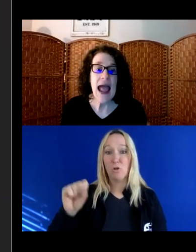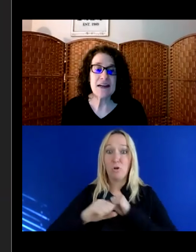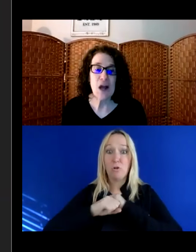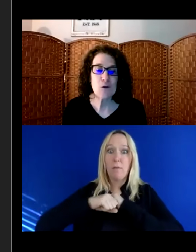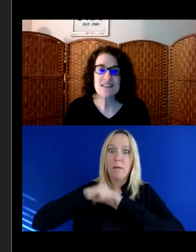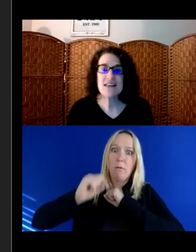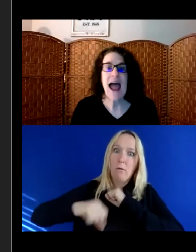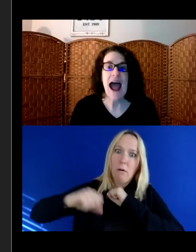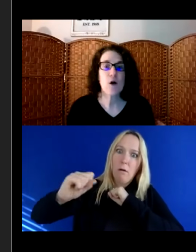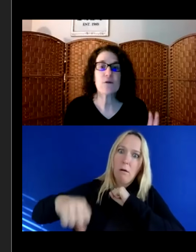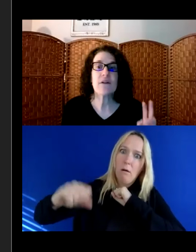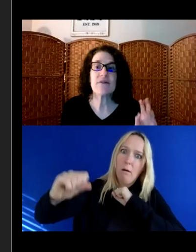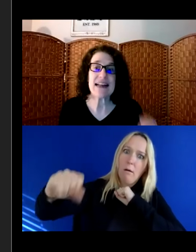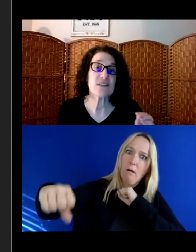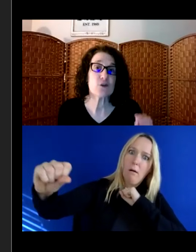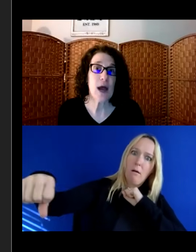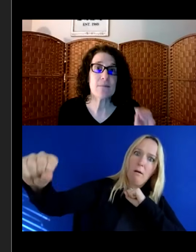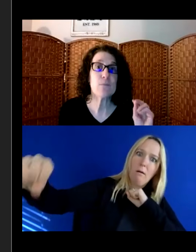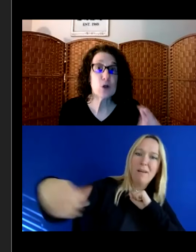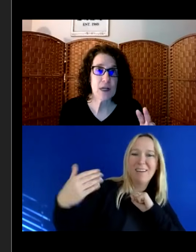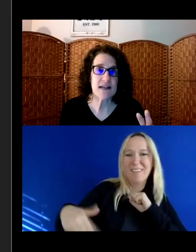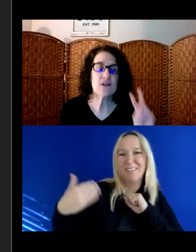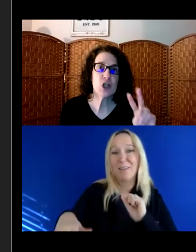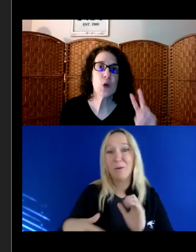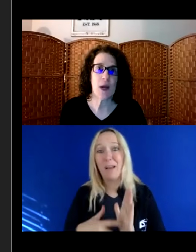And notice how they describe music two ways.